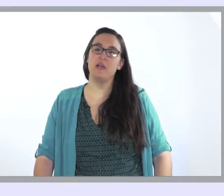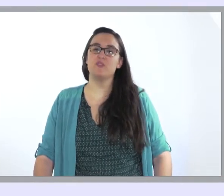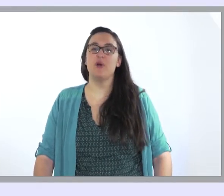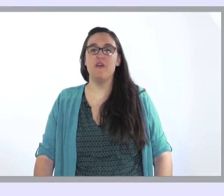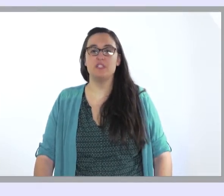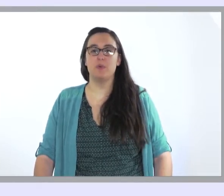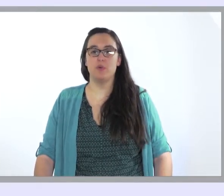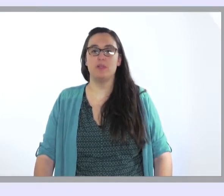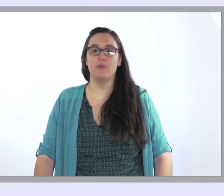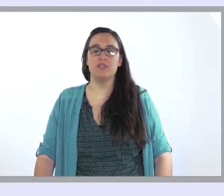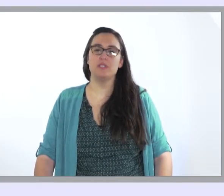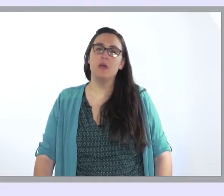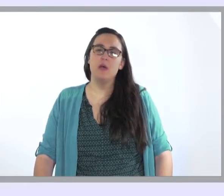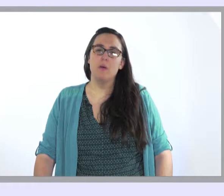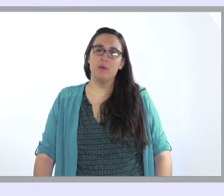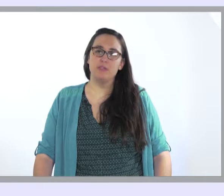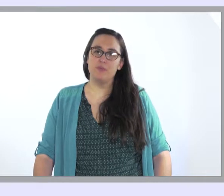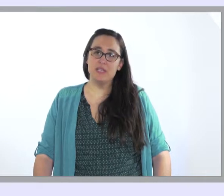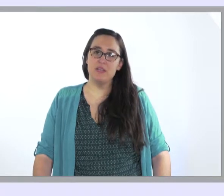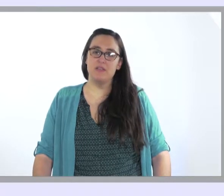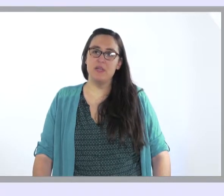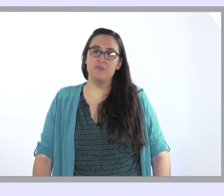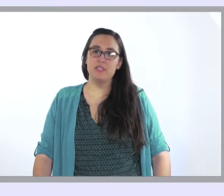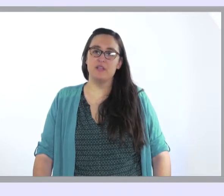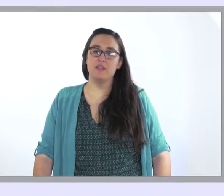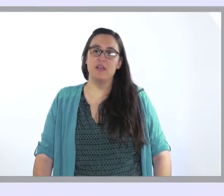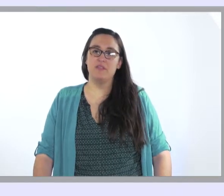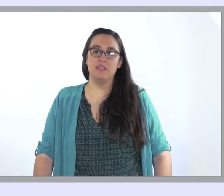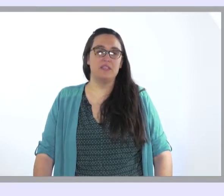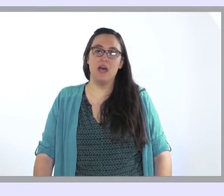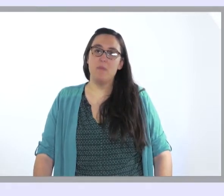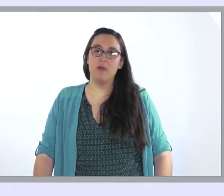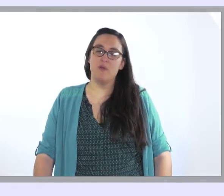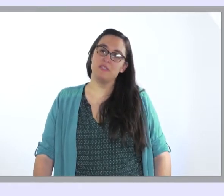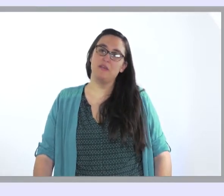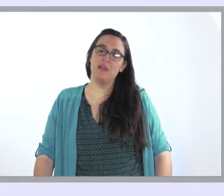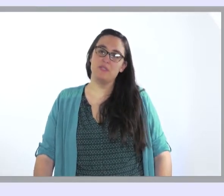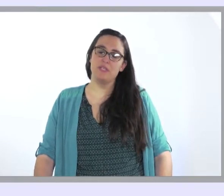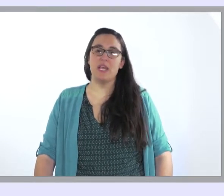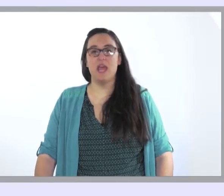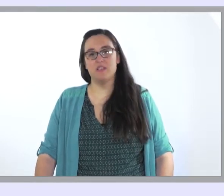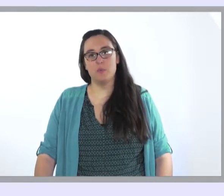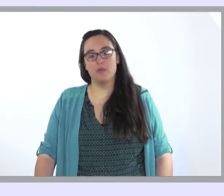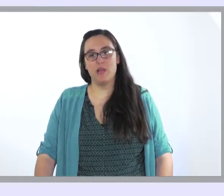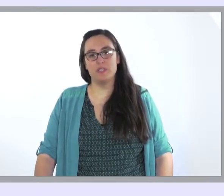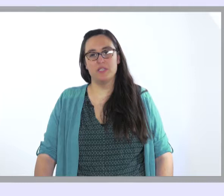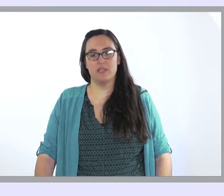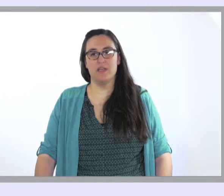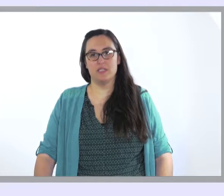for each spoken language. But the main reason for the number of sign languages and spoken languages